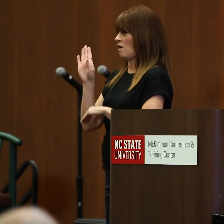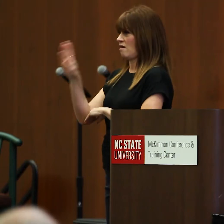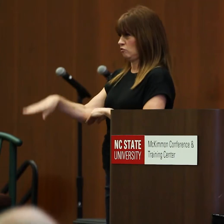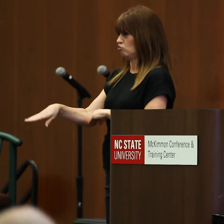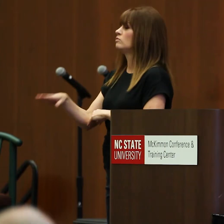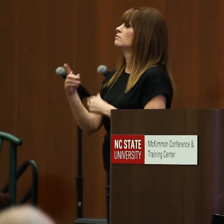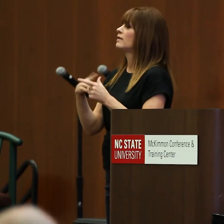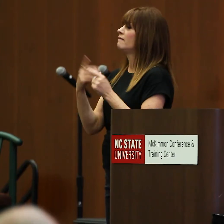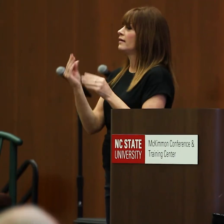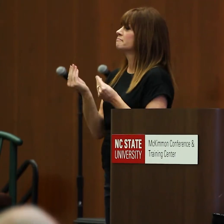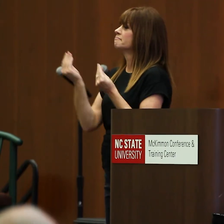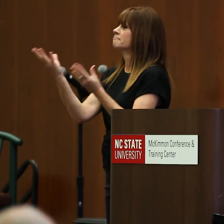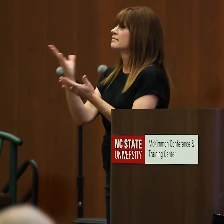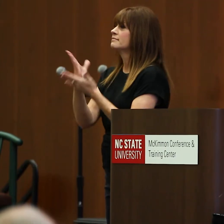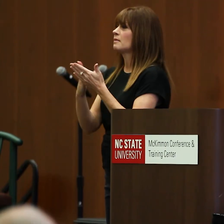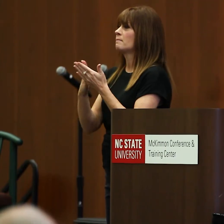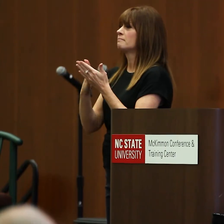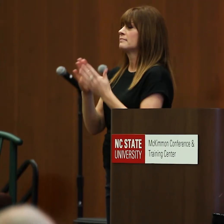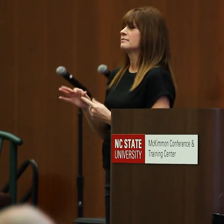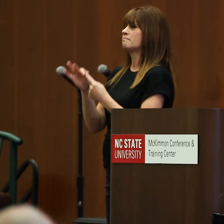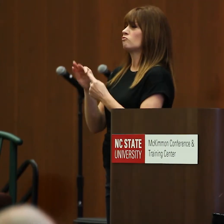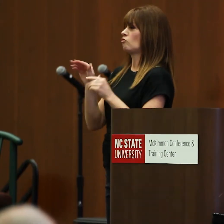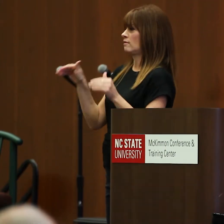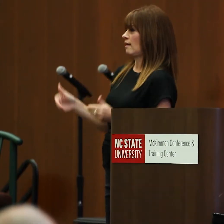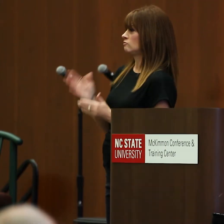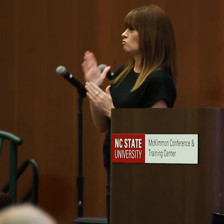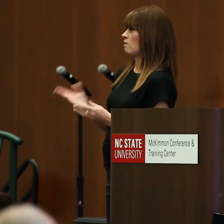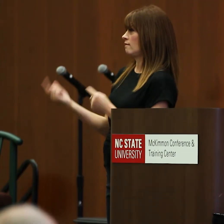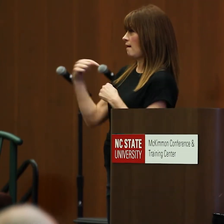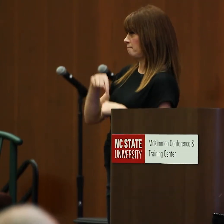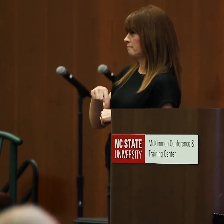you about a few of the special guests that will be joining us to help us along our journey.